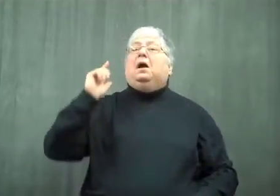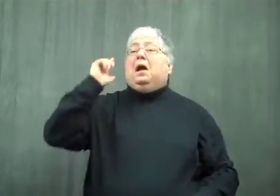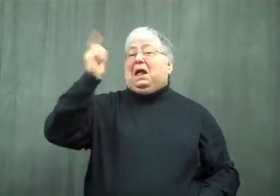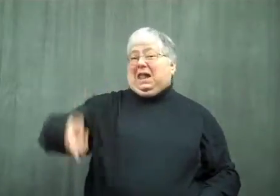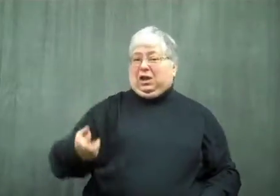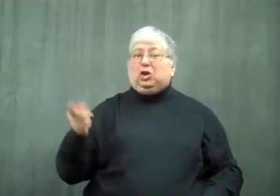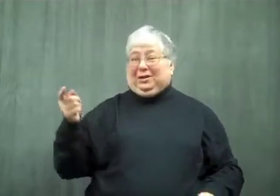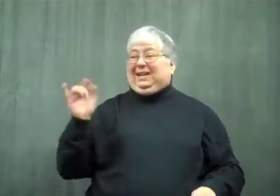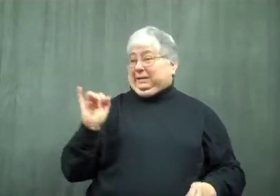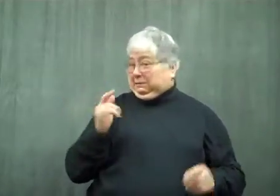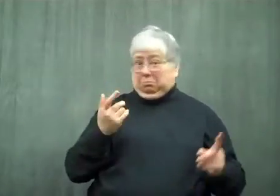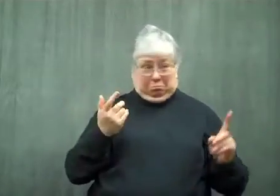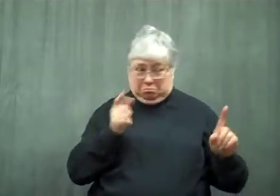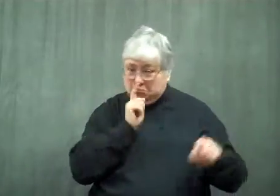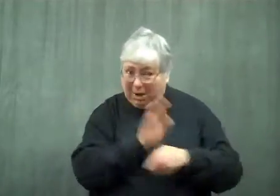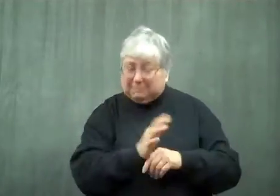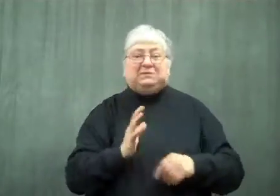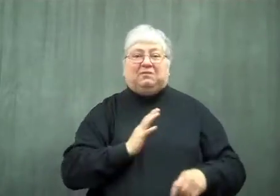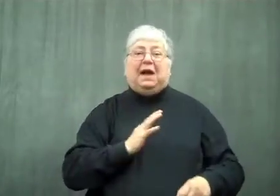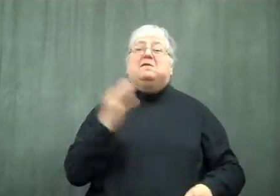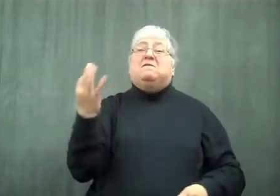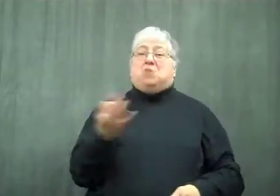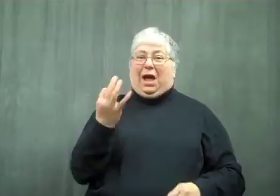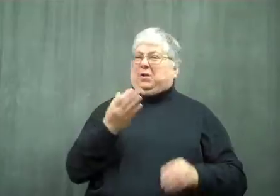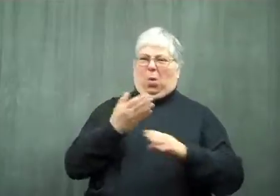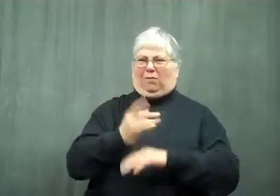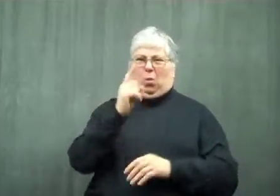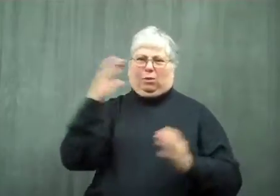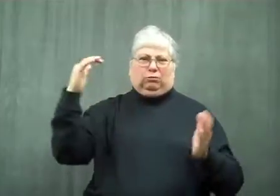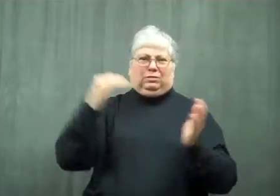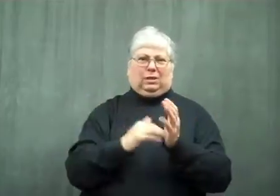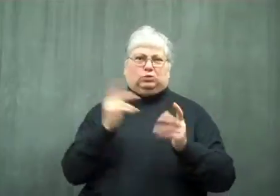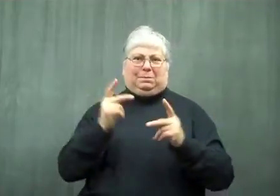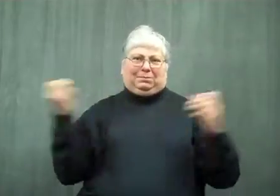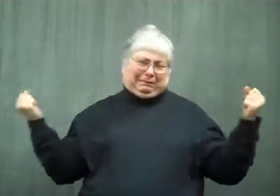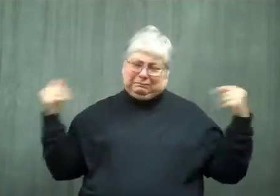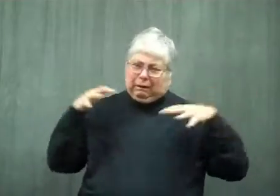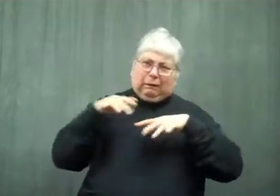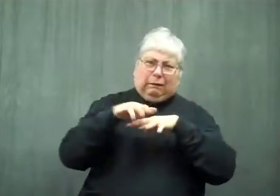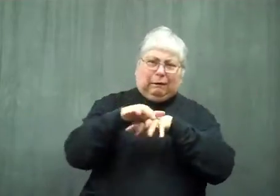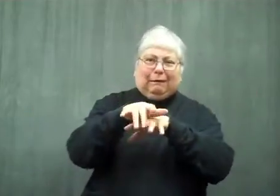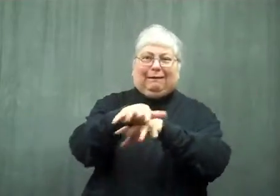Based on that, over 100,000 people streamed into the area on Friday.